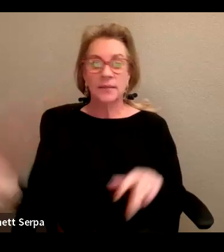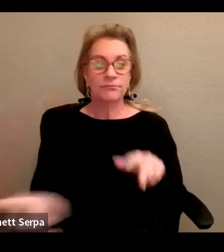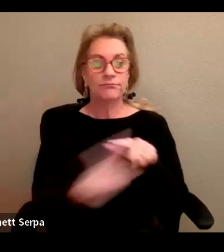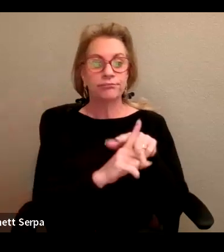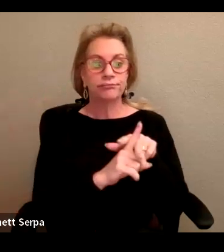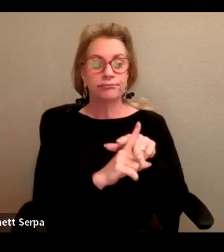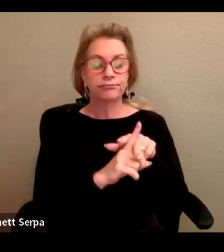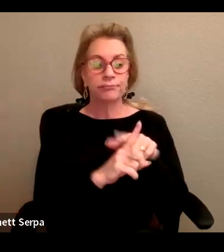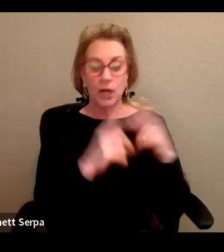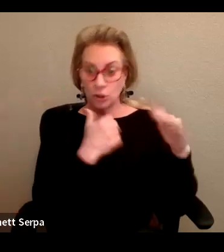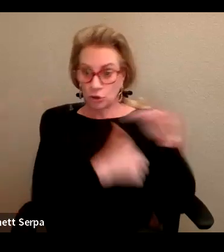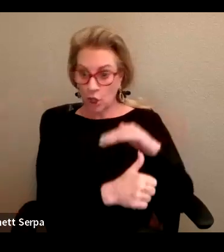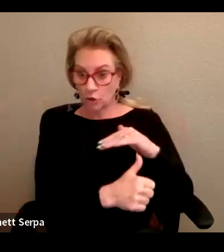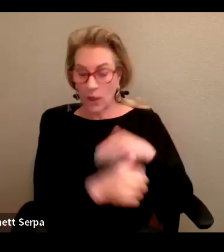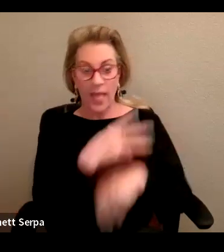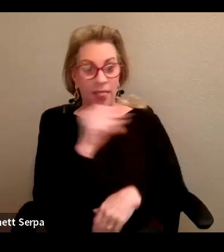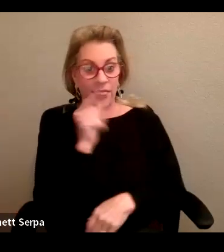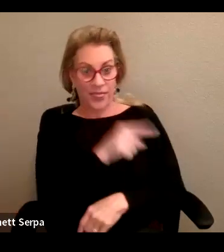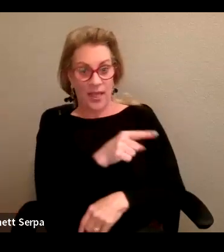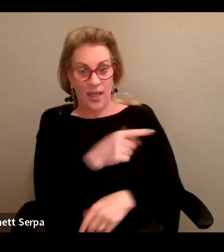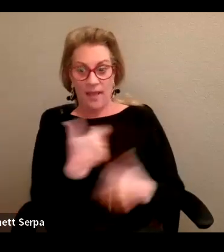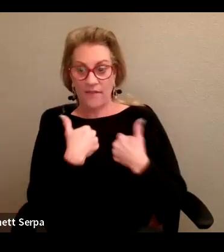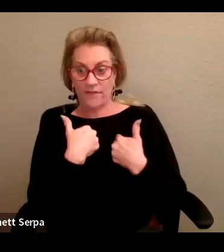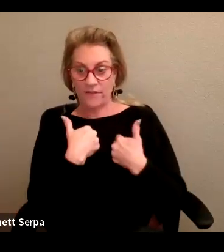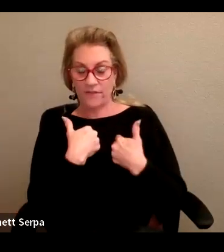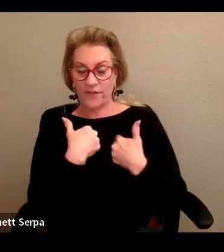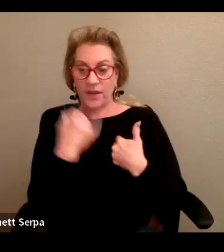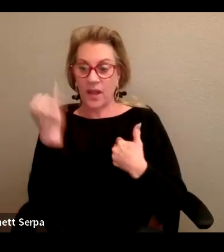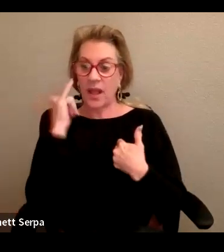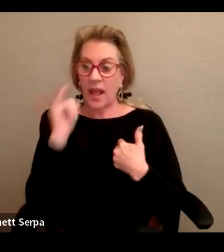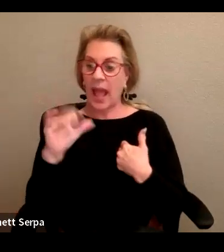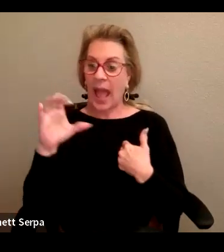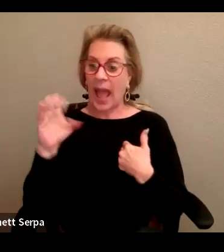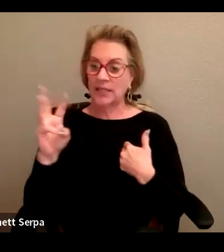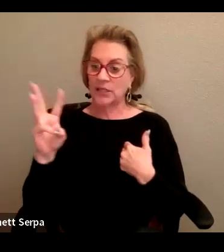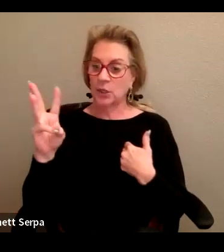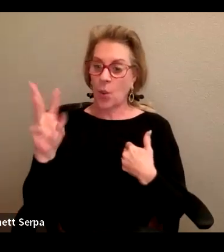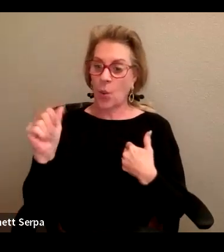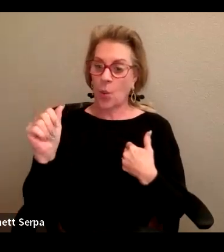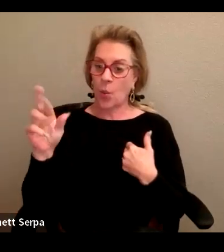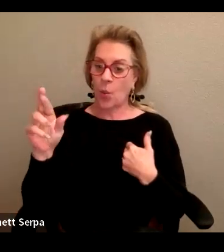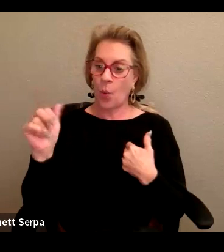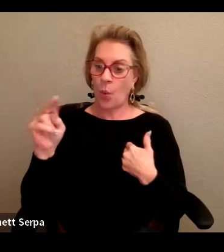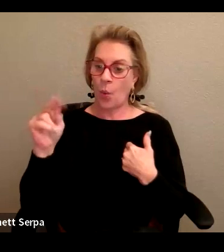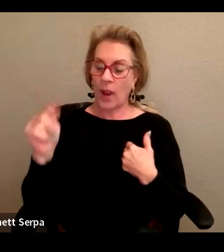a shelter and they were to have let's just say an ice warrant shelter staff and I'll provide an